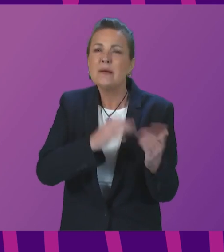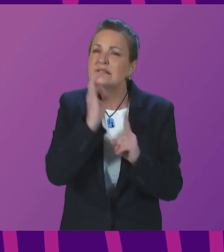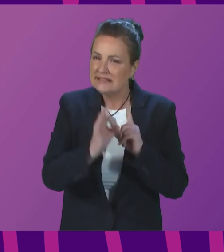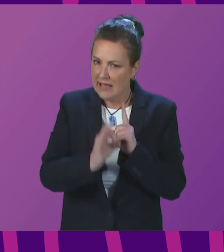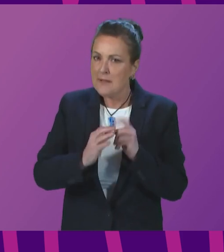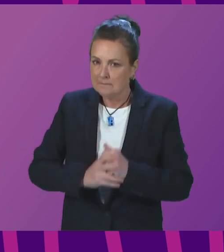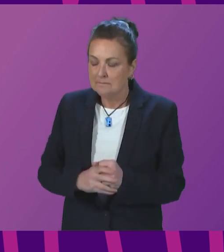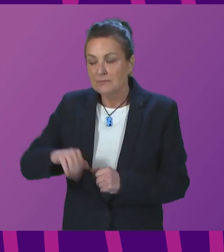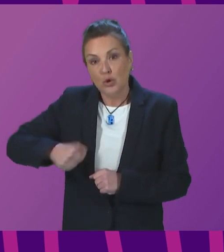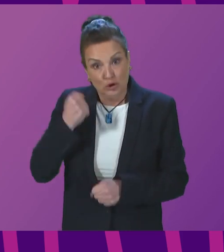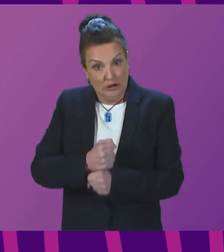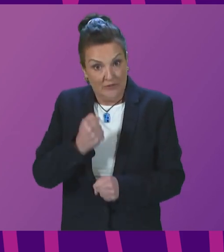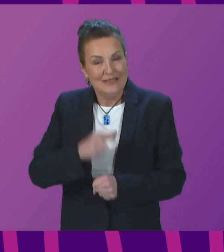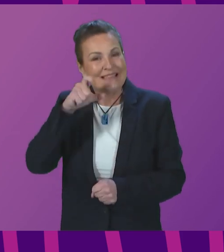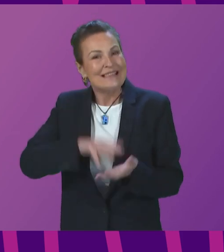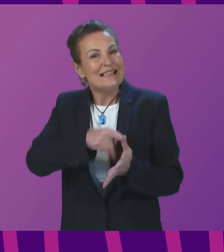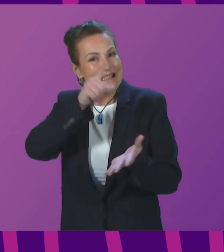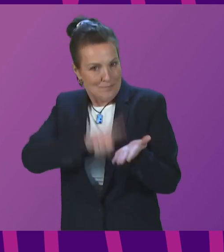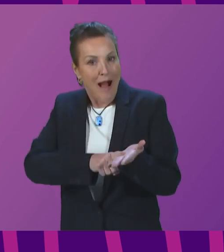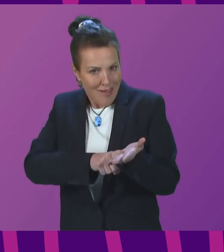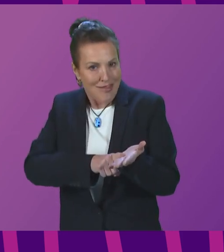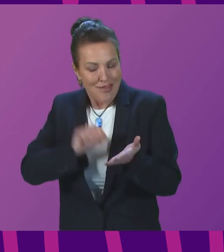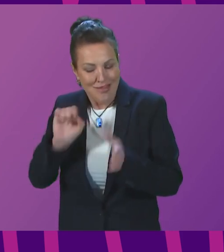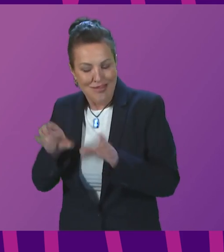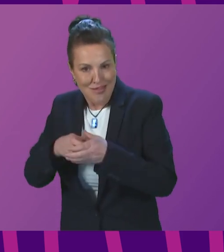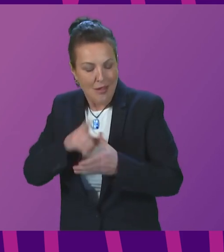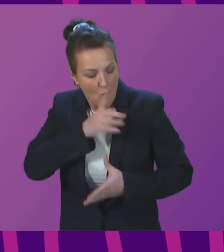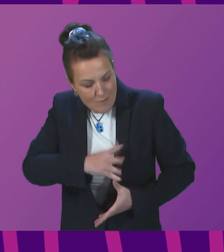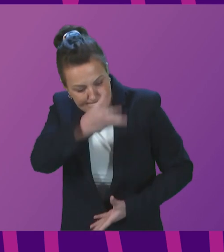and the Scottish Government’s Caledonian Maritime Assets Ltd is certainly intent on learning all lessons.